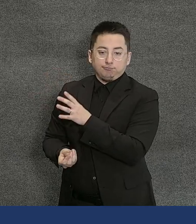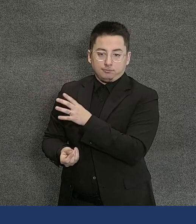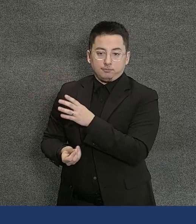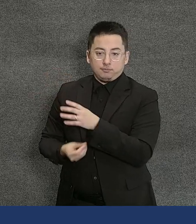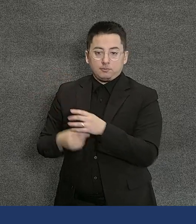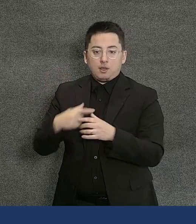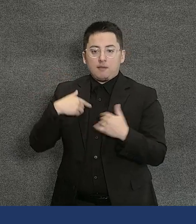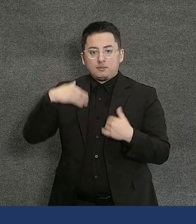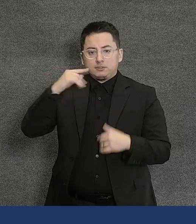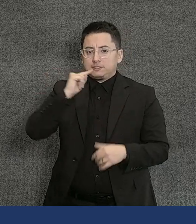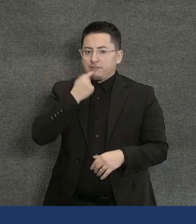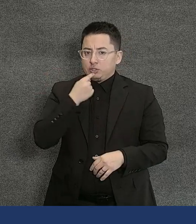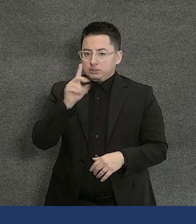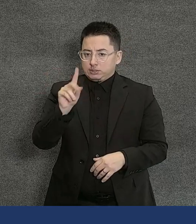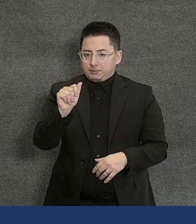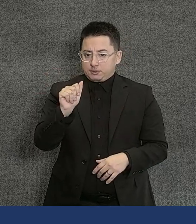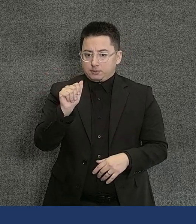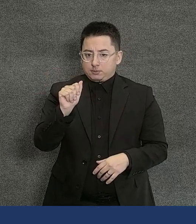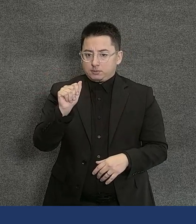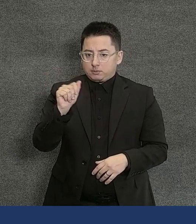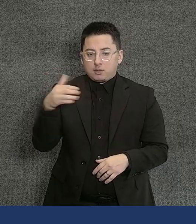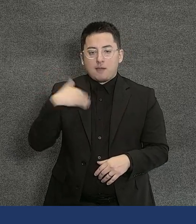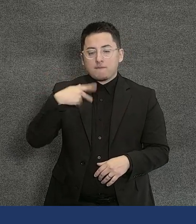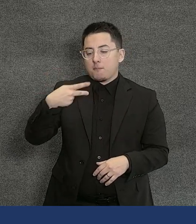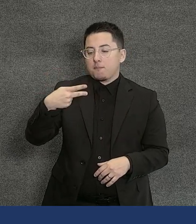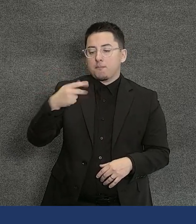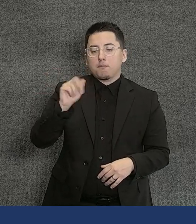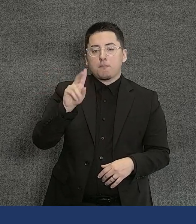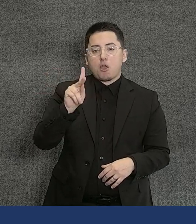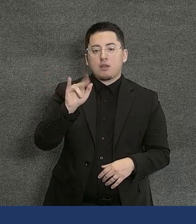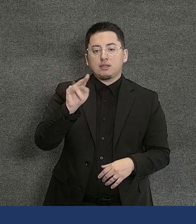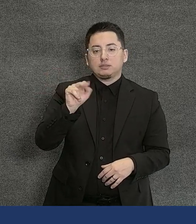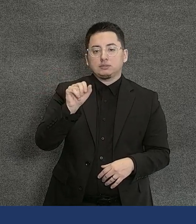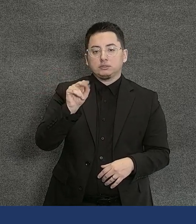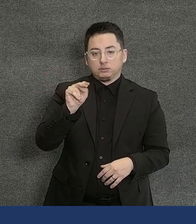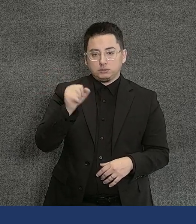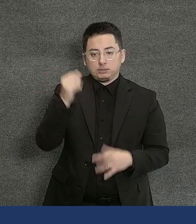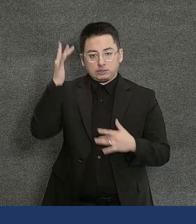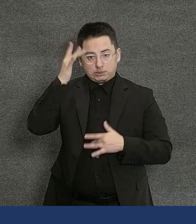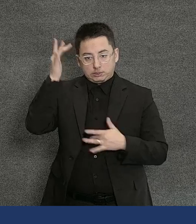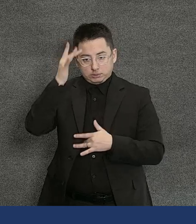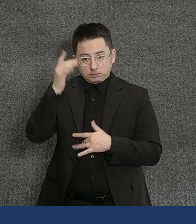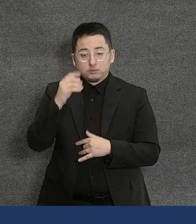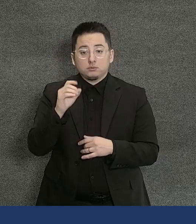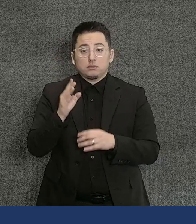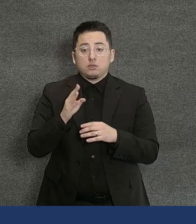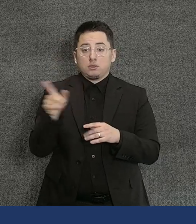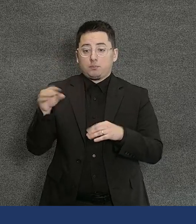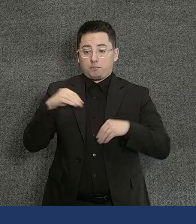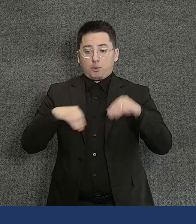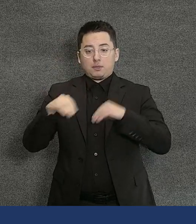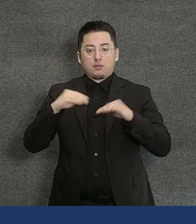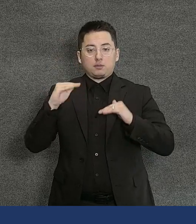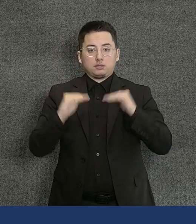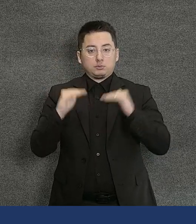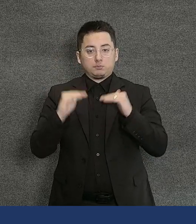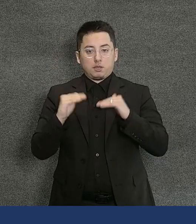He had Parkinson's disease and flowing from that he had some mobility and balance issues. So I used to bring him to the polling place every election.